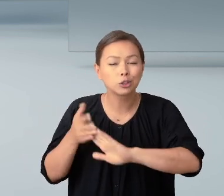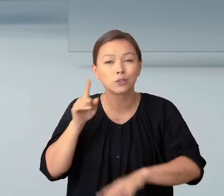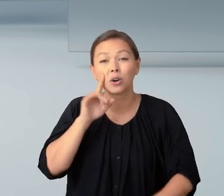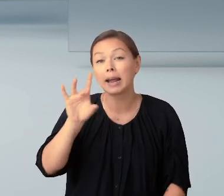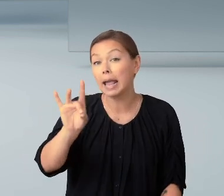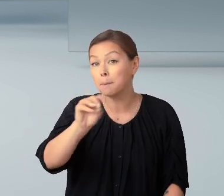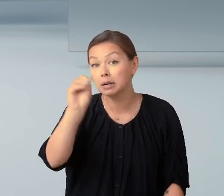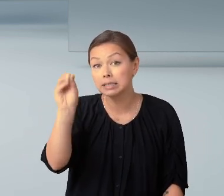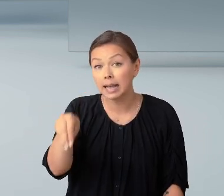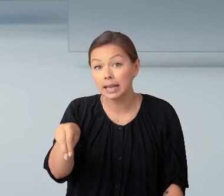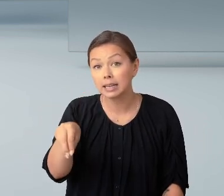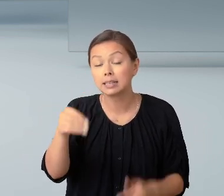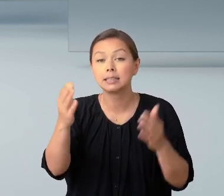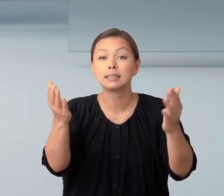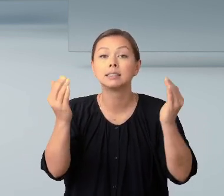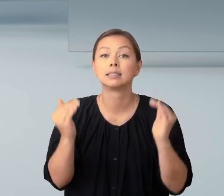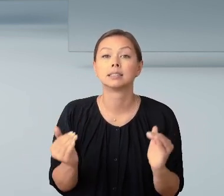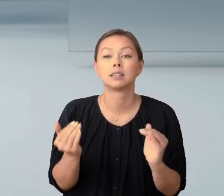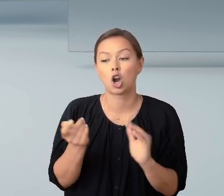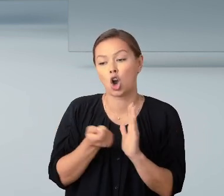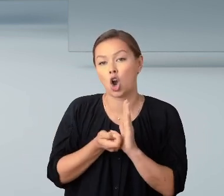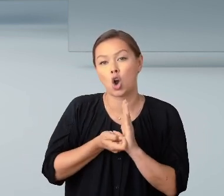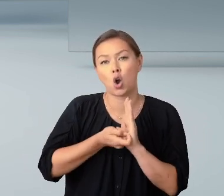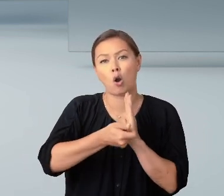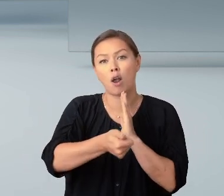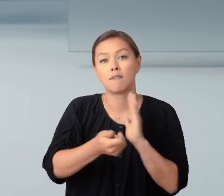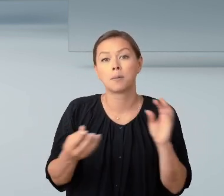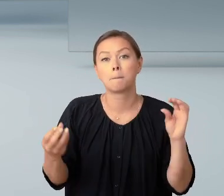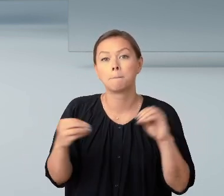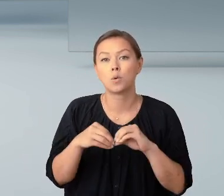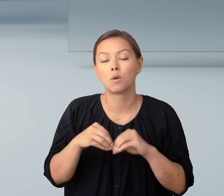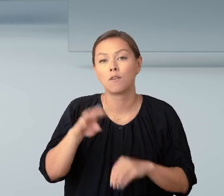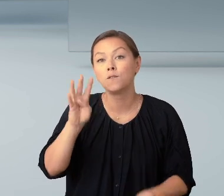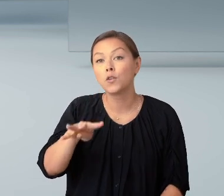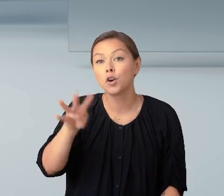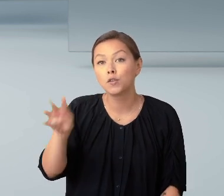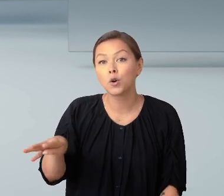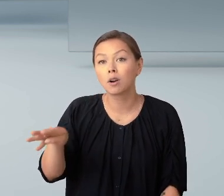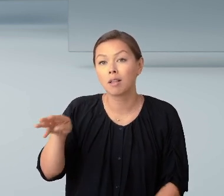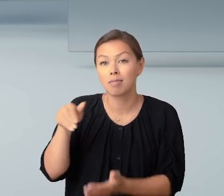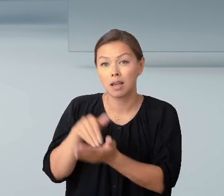by an average of 8%. Elimination of more than $44k of third-party